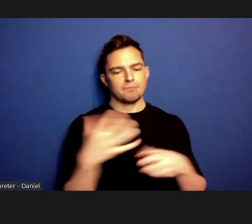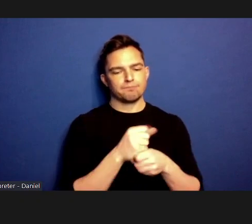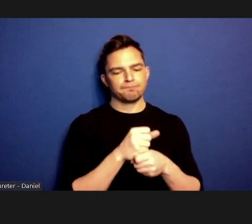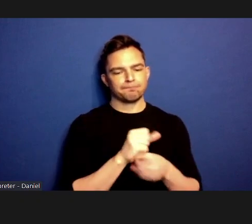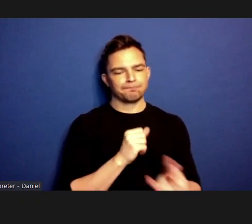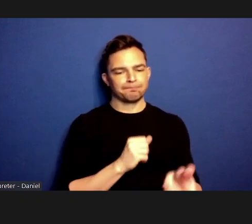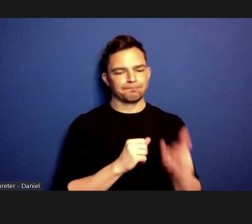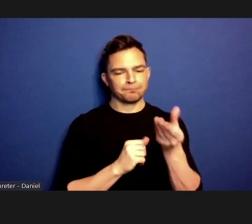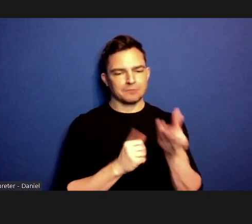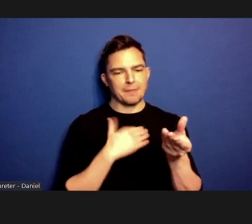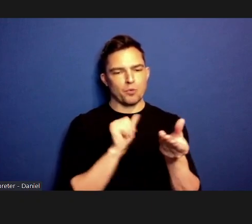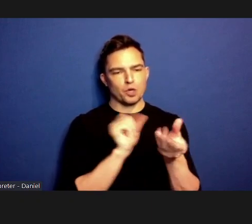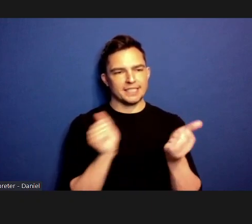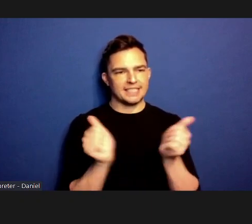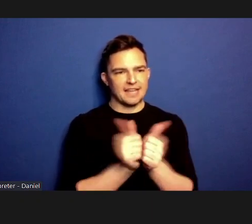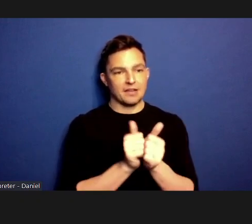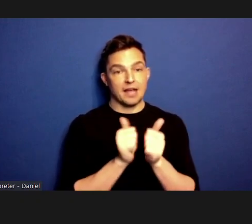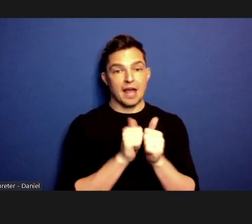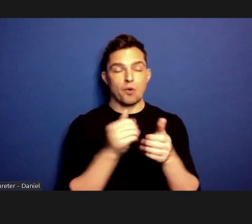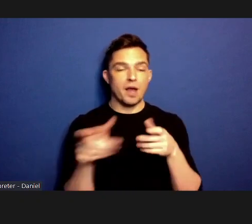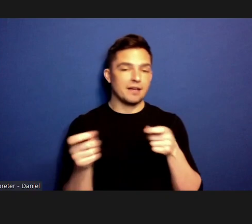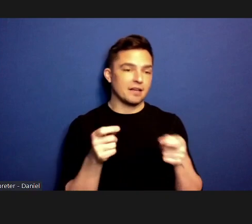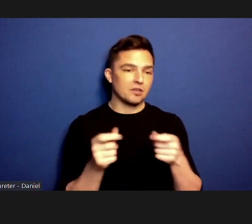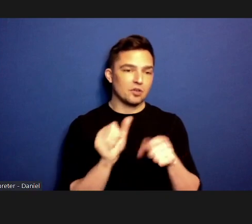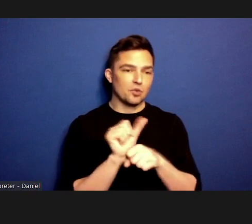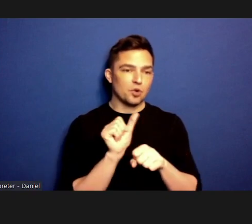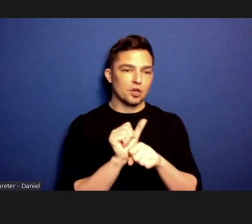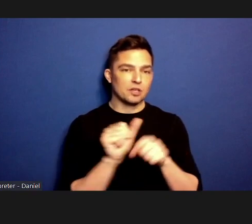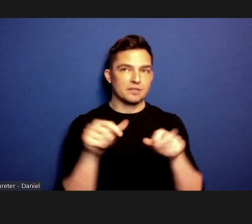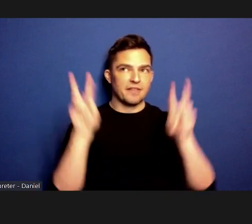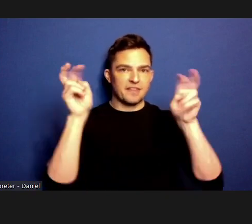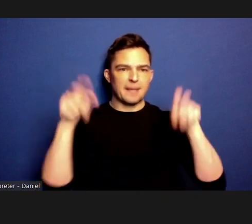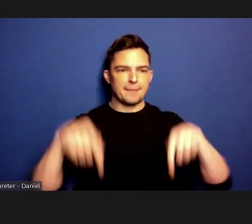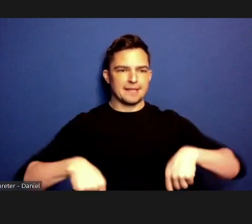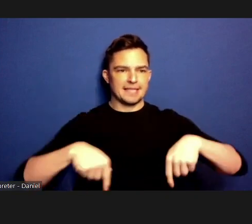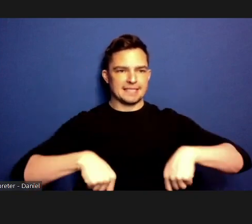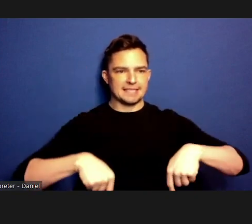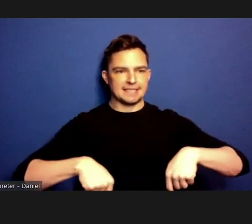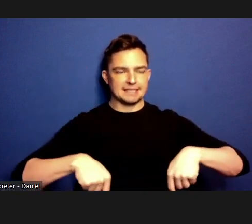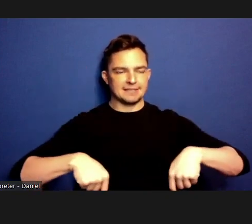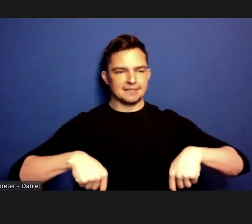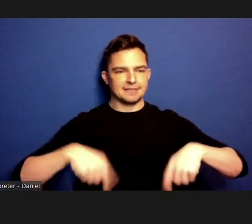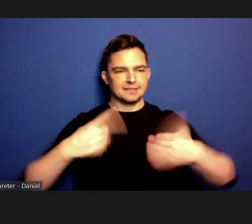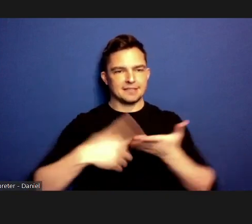how do I come to the work around the theme of this of today's discussion, radical responses